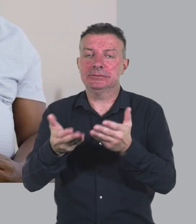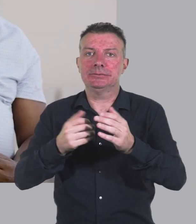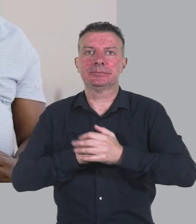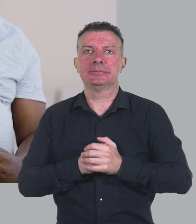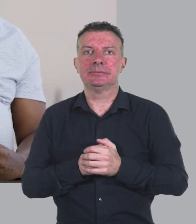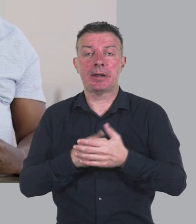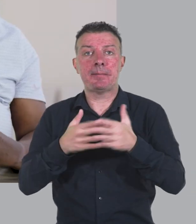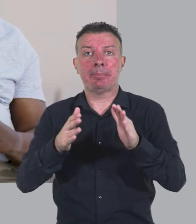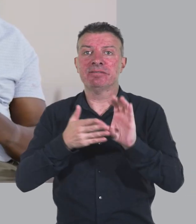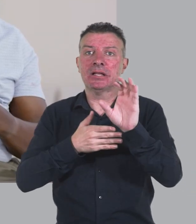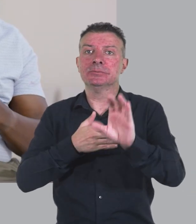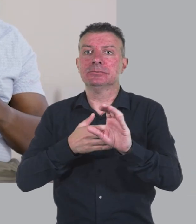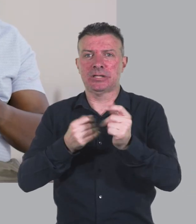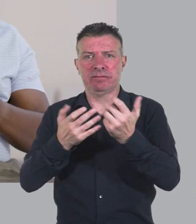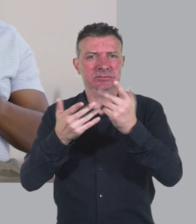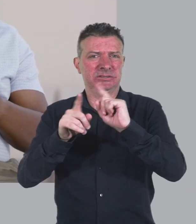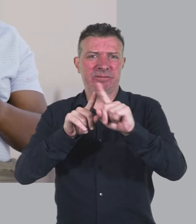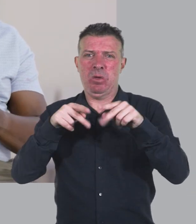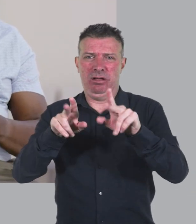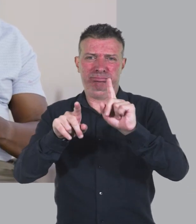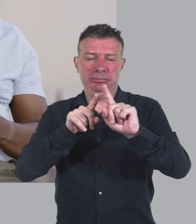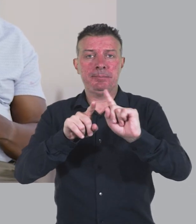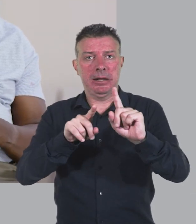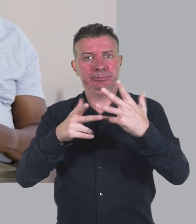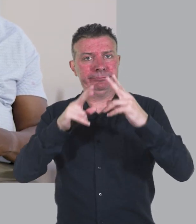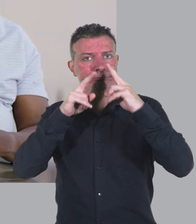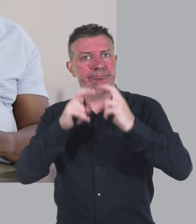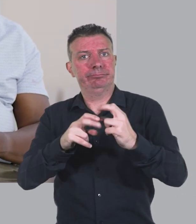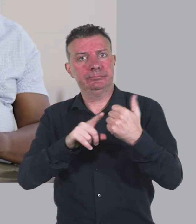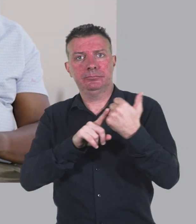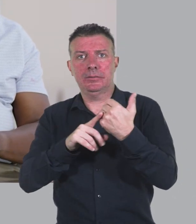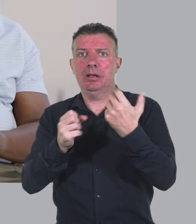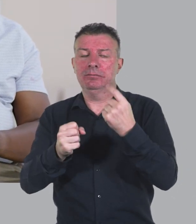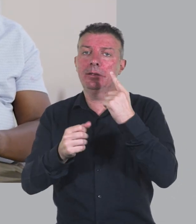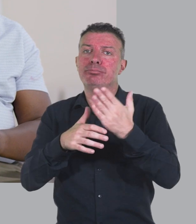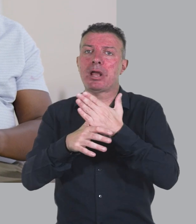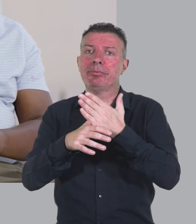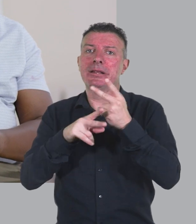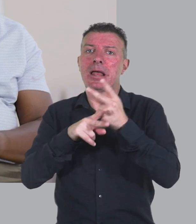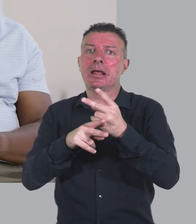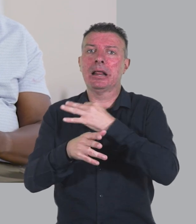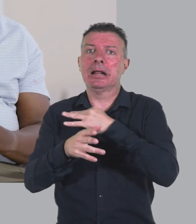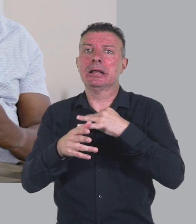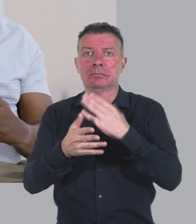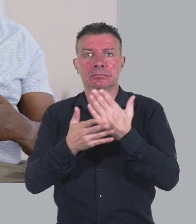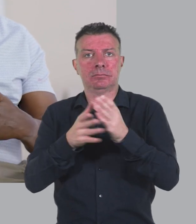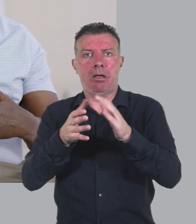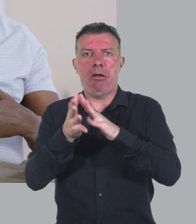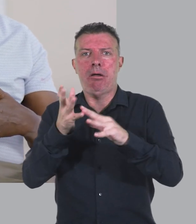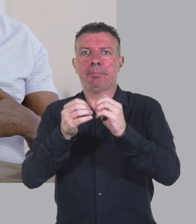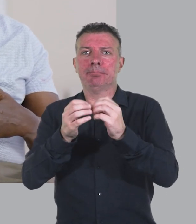Public investment can take many forms, but the literature supports primary-care clinics that act as a hub for community